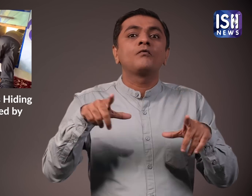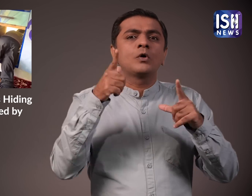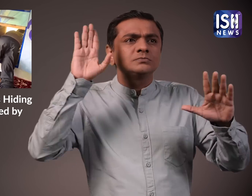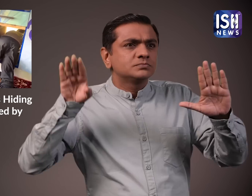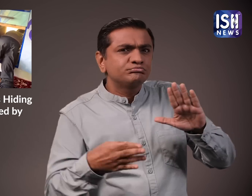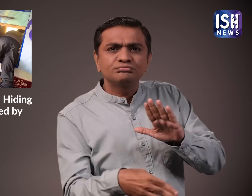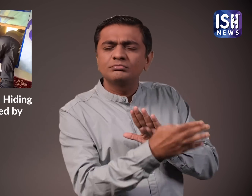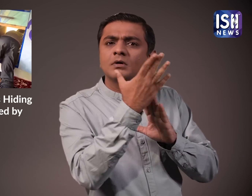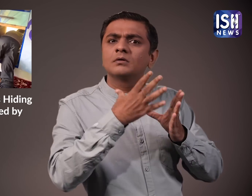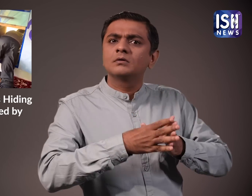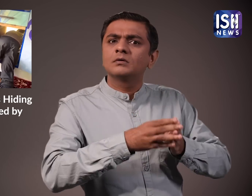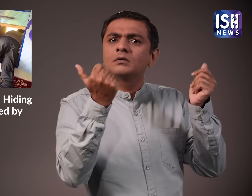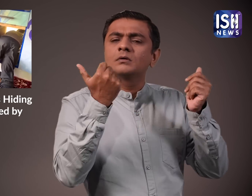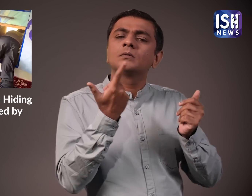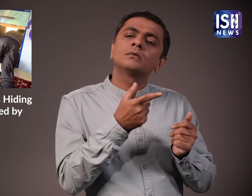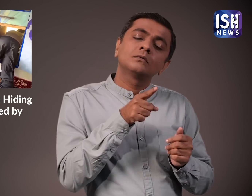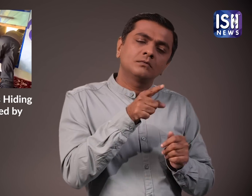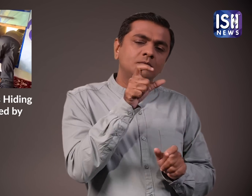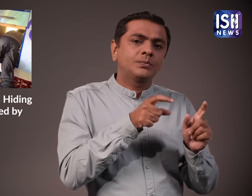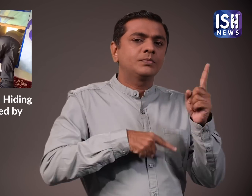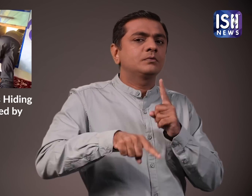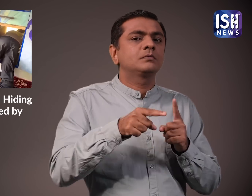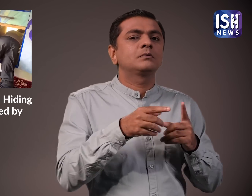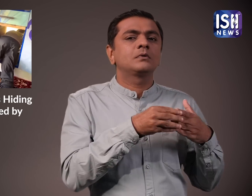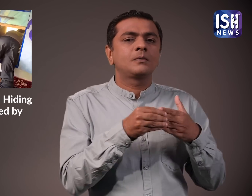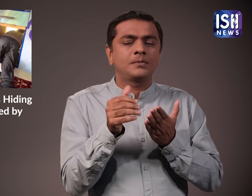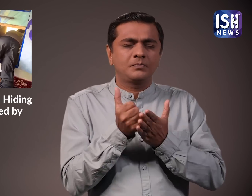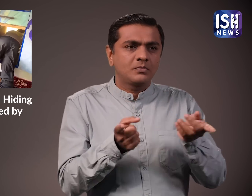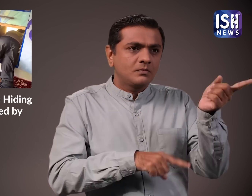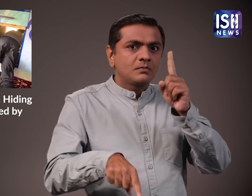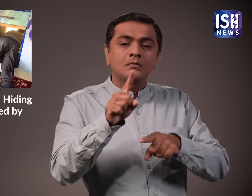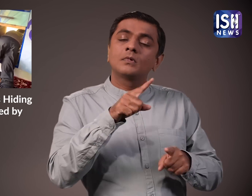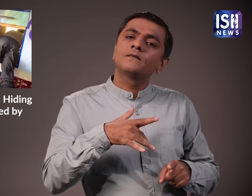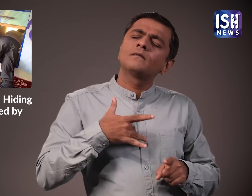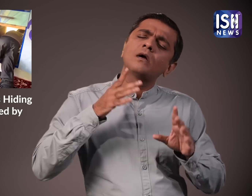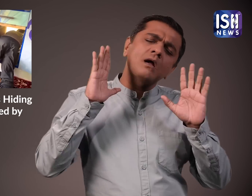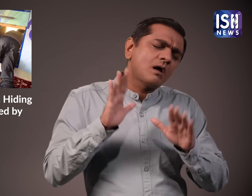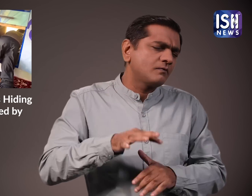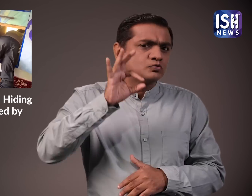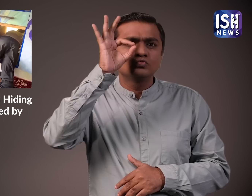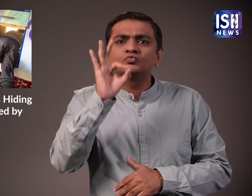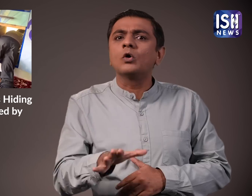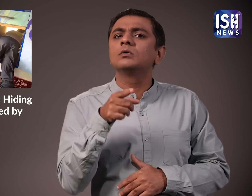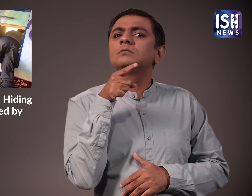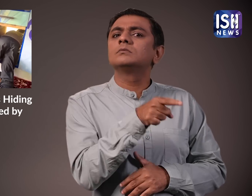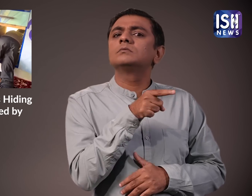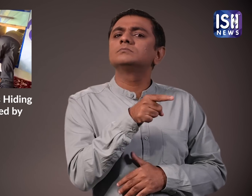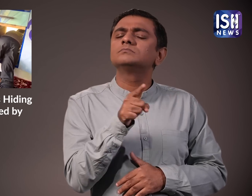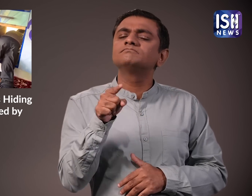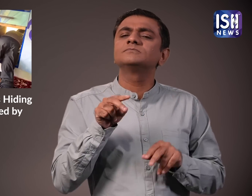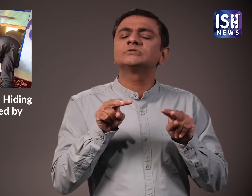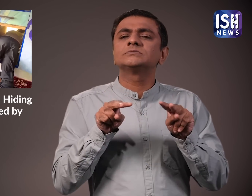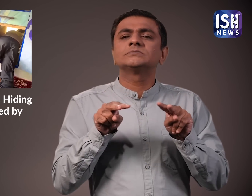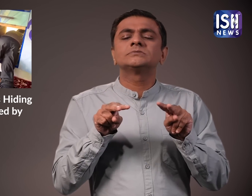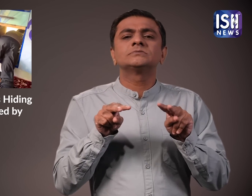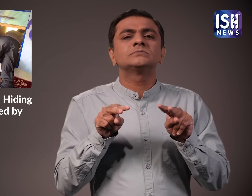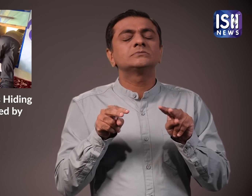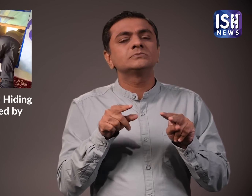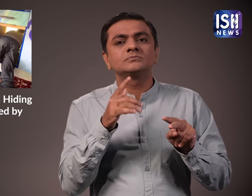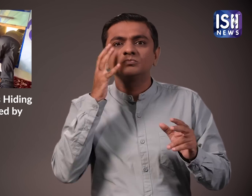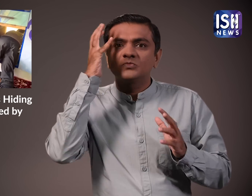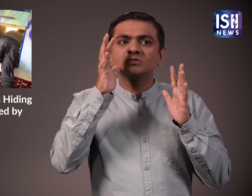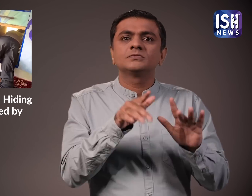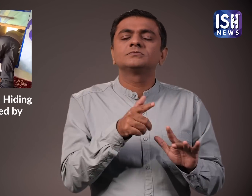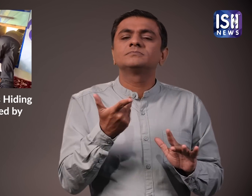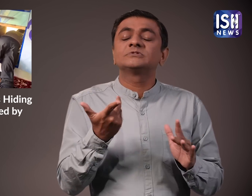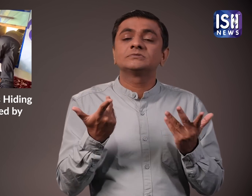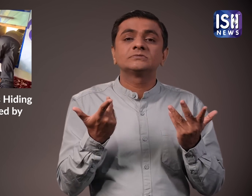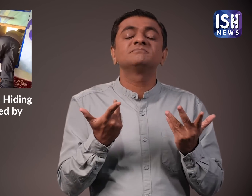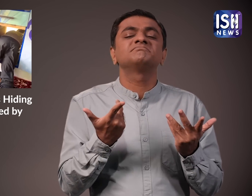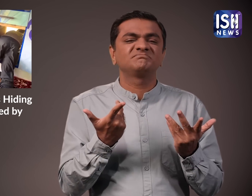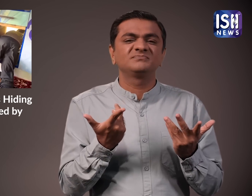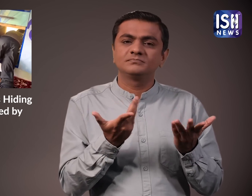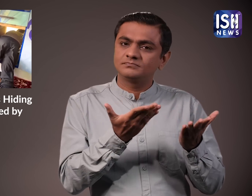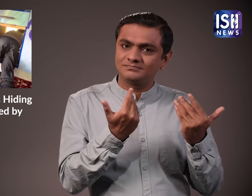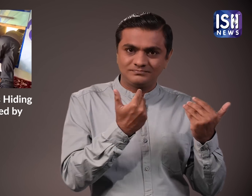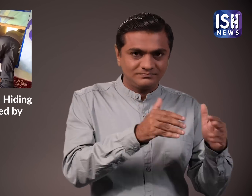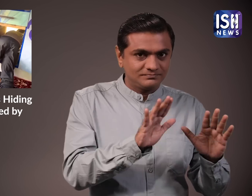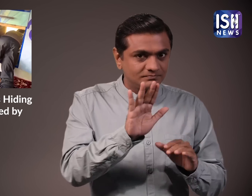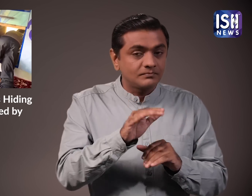and even helped them reach their hideouts after the attack. Hence the army is sure that a local guide is involved, increasing the concern.